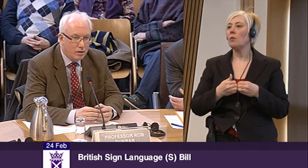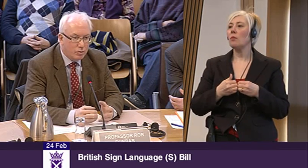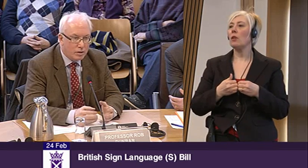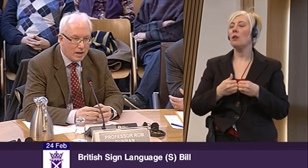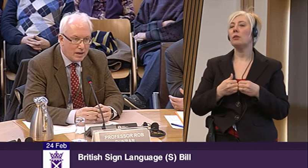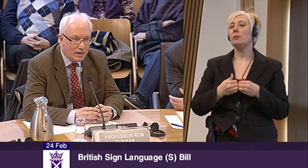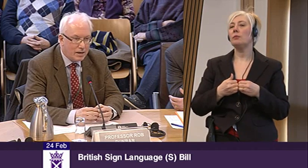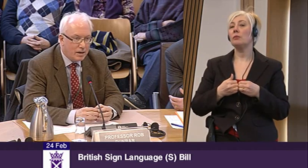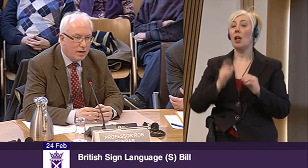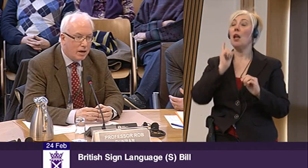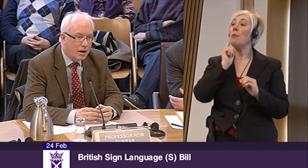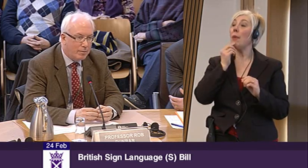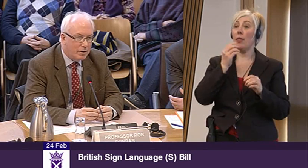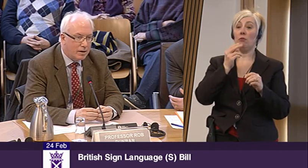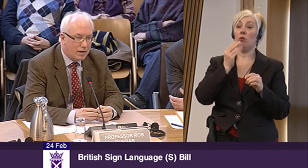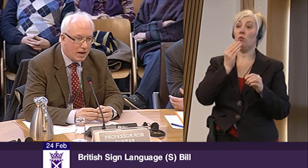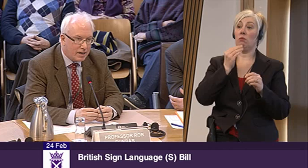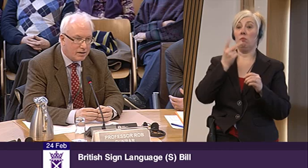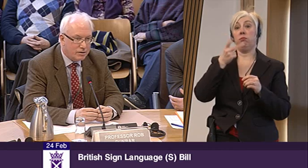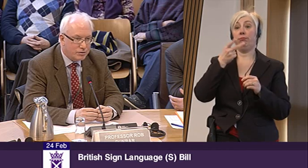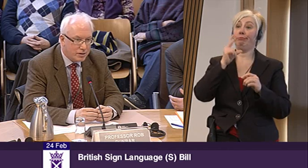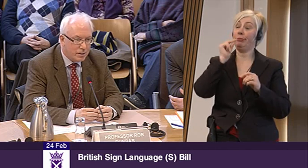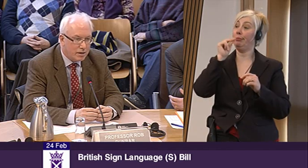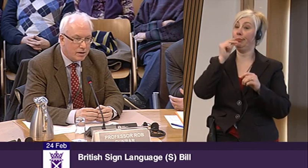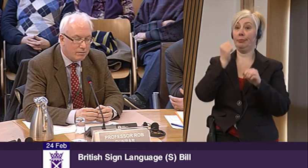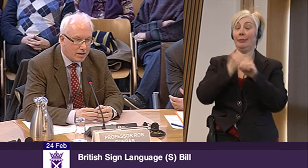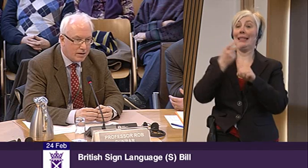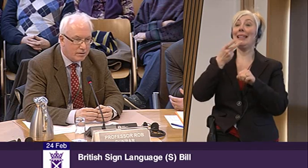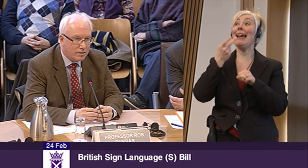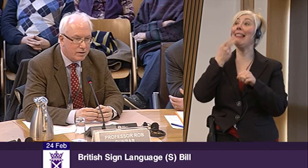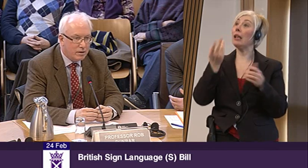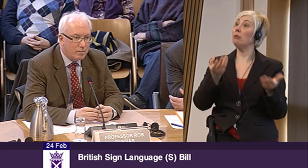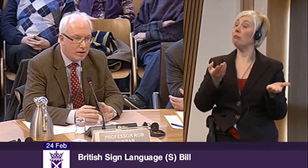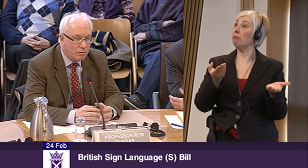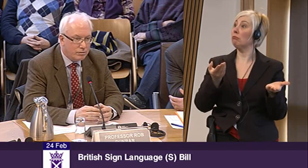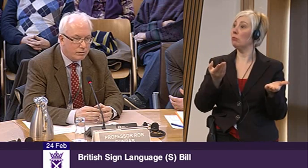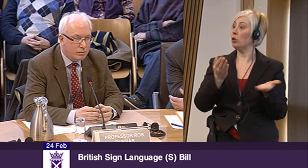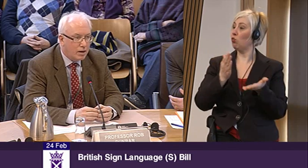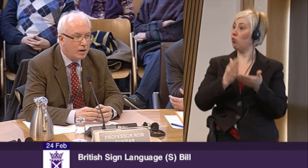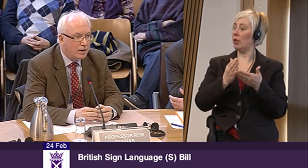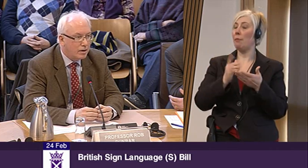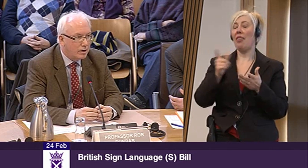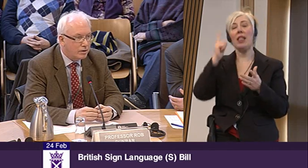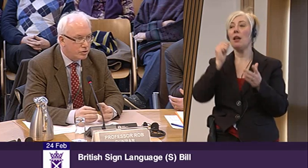Users of BSL are similar to the Gaelic community. As we heard, language is not just a means